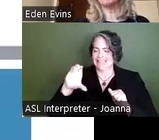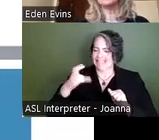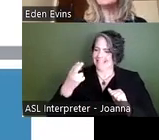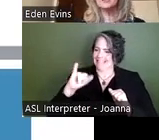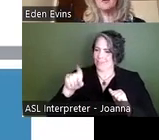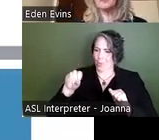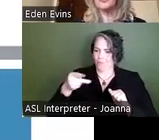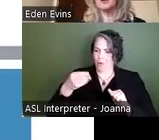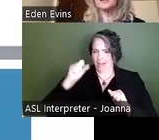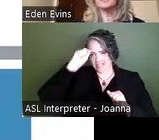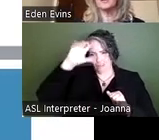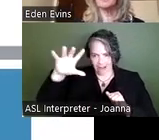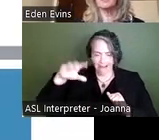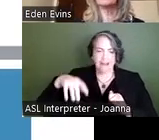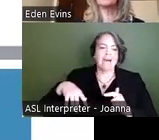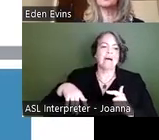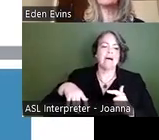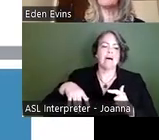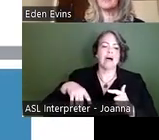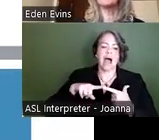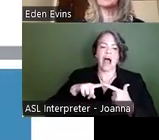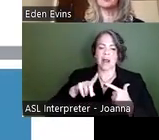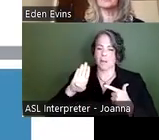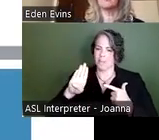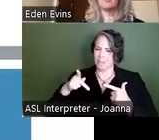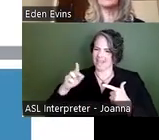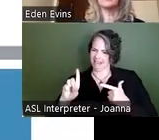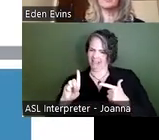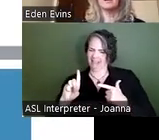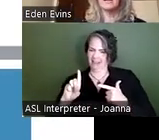maintenance pharmacotherapy were able to triple their abstinence rate at one year.